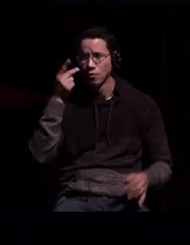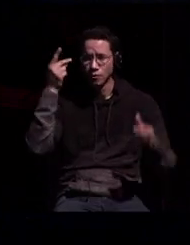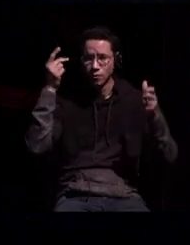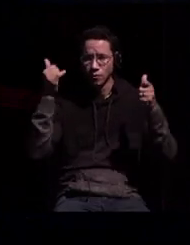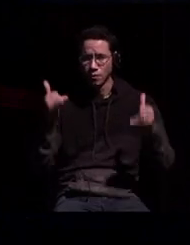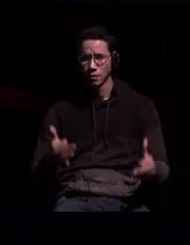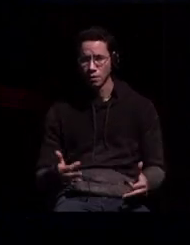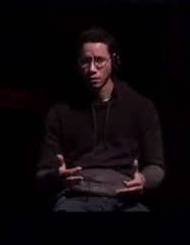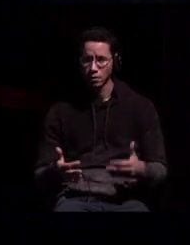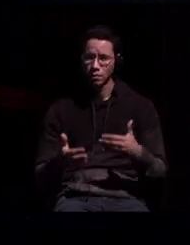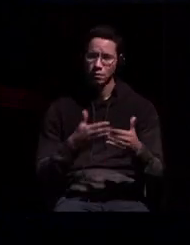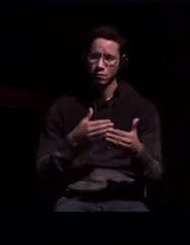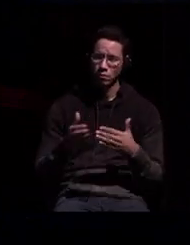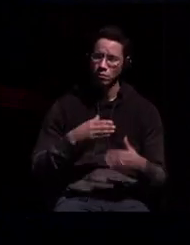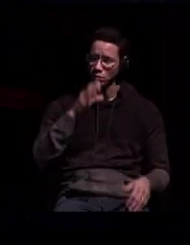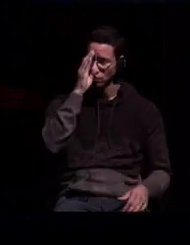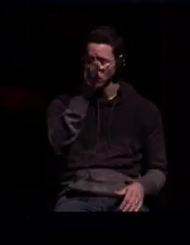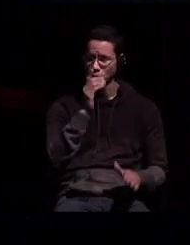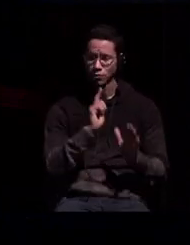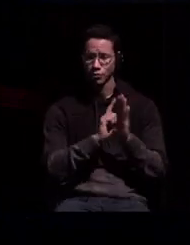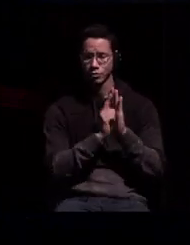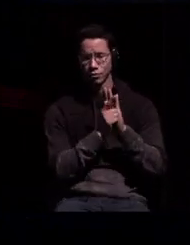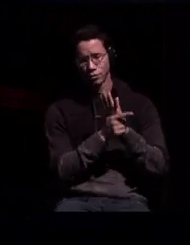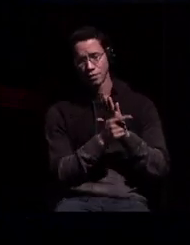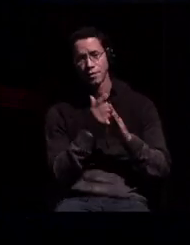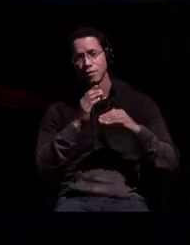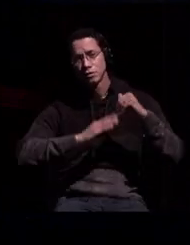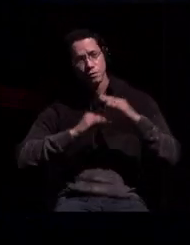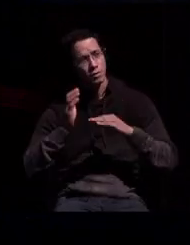do this or that activity... Research was conducted